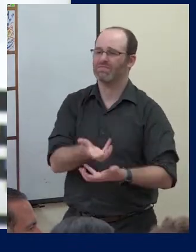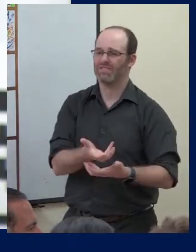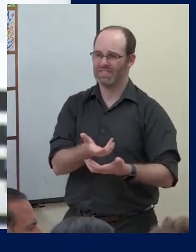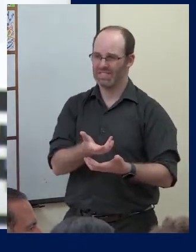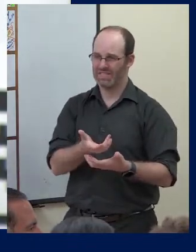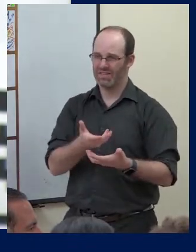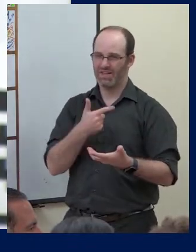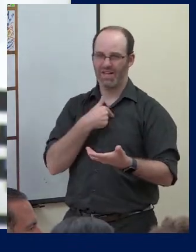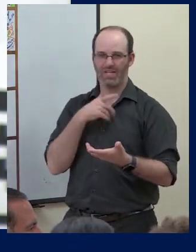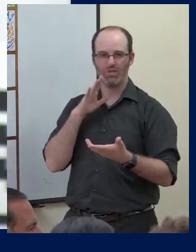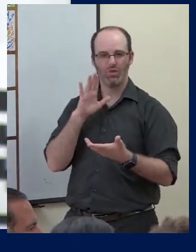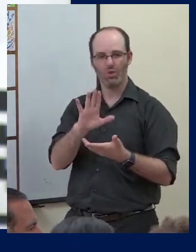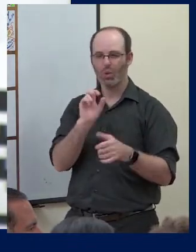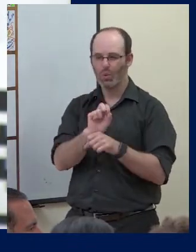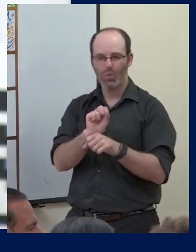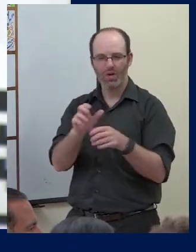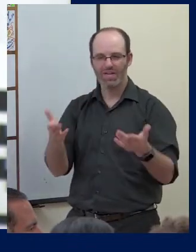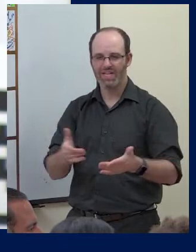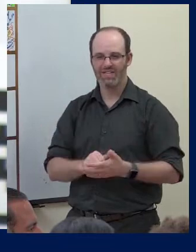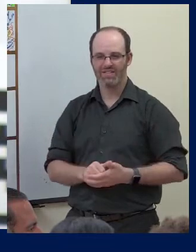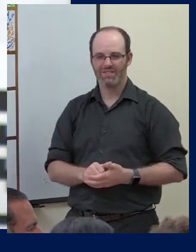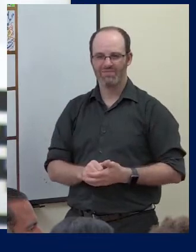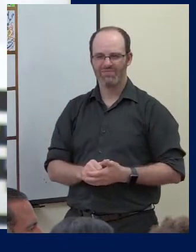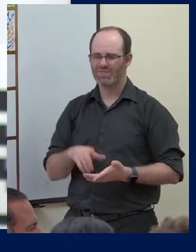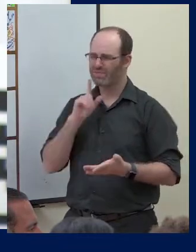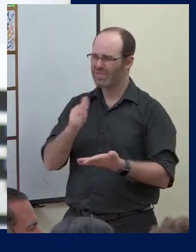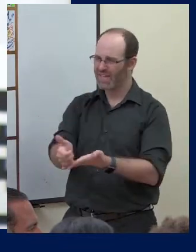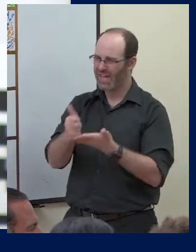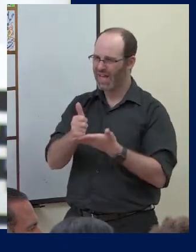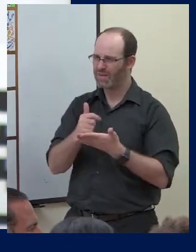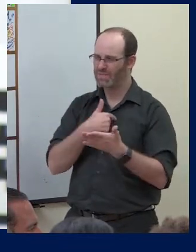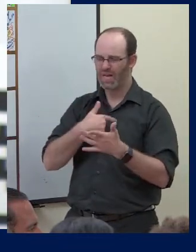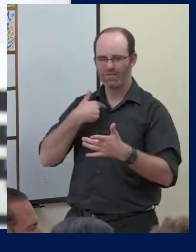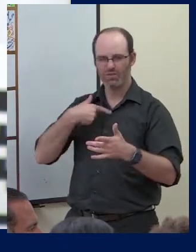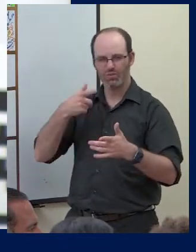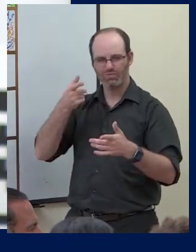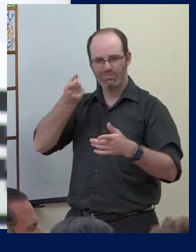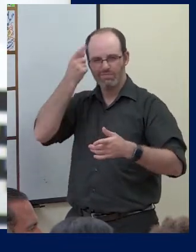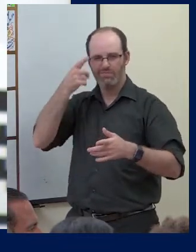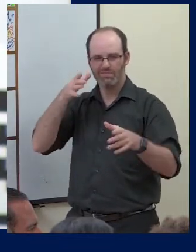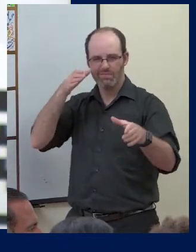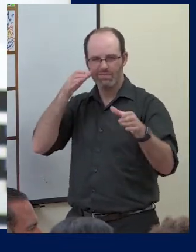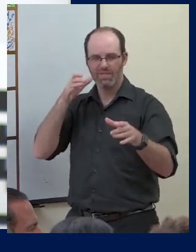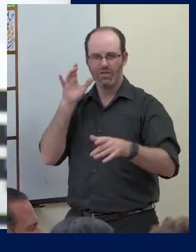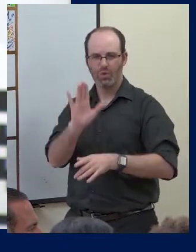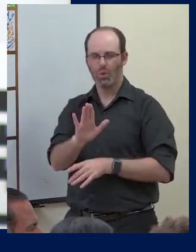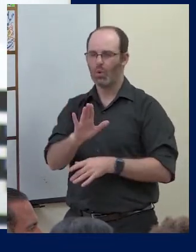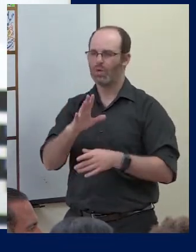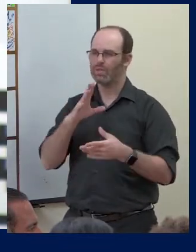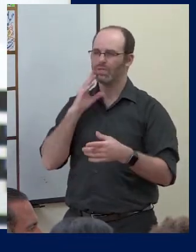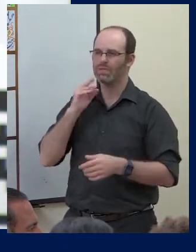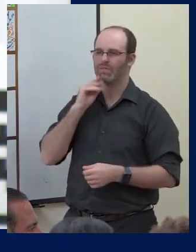that you do here. It is so helpful for us to be able to hear your experiences and also inform our thinking